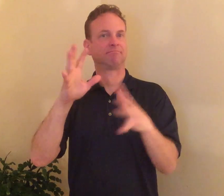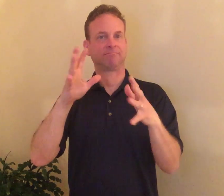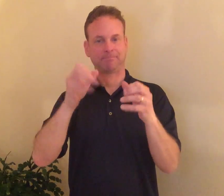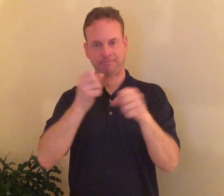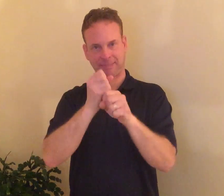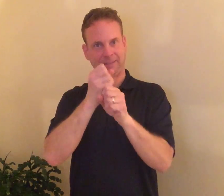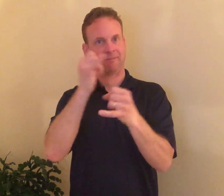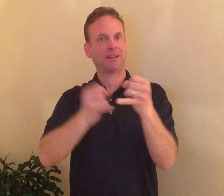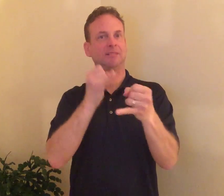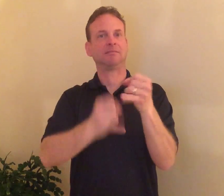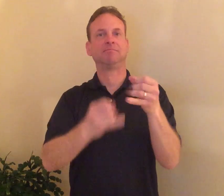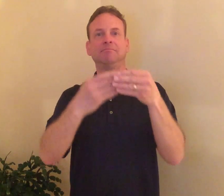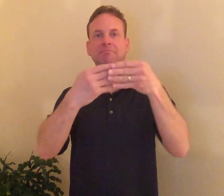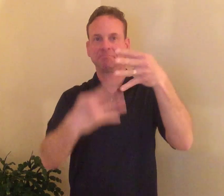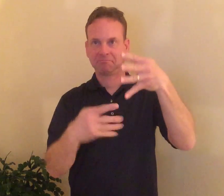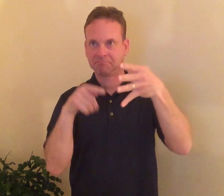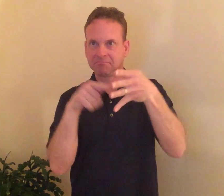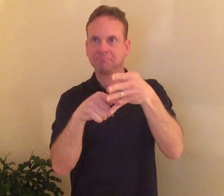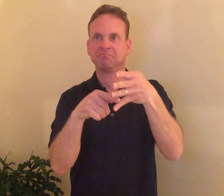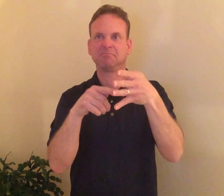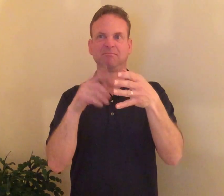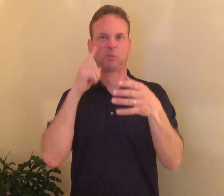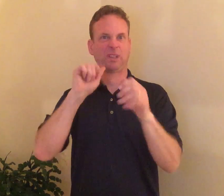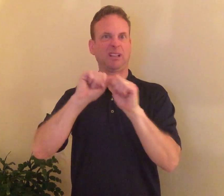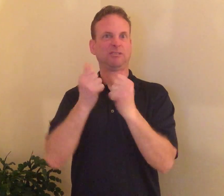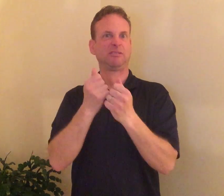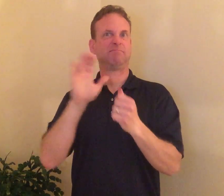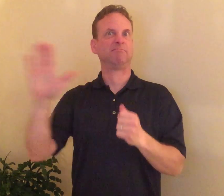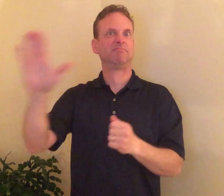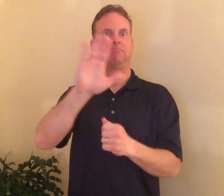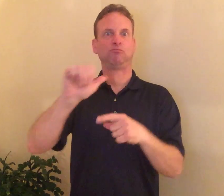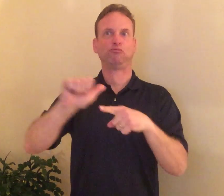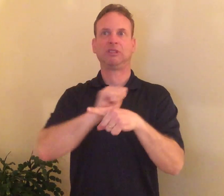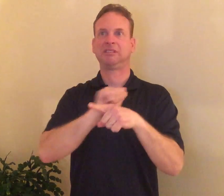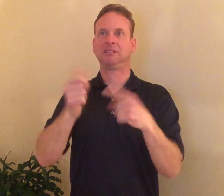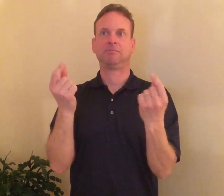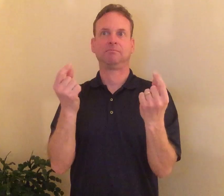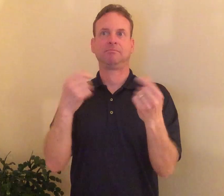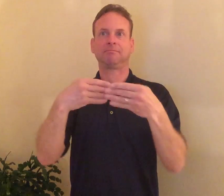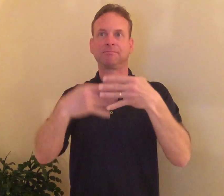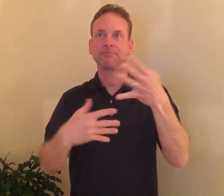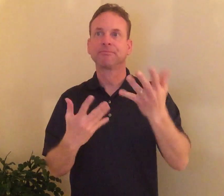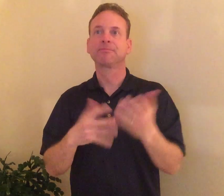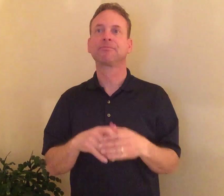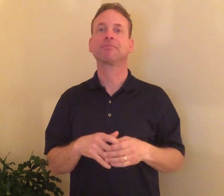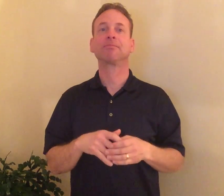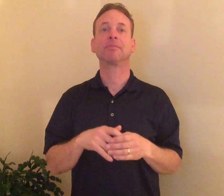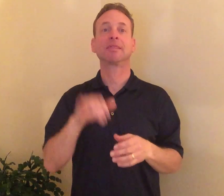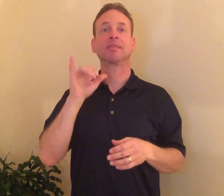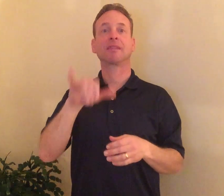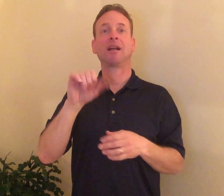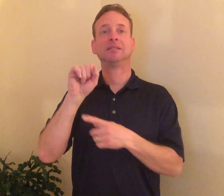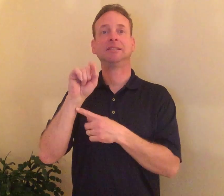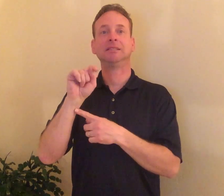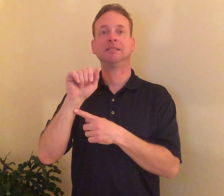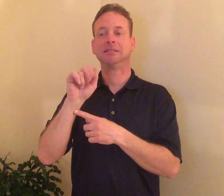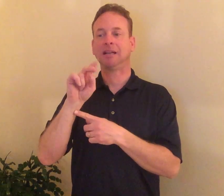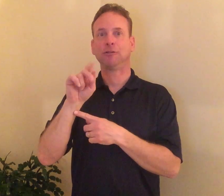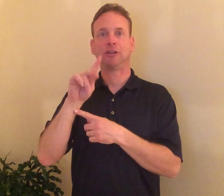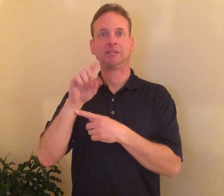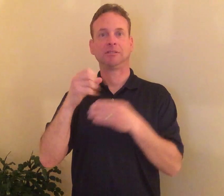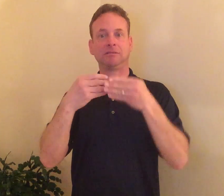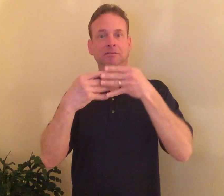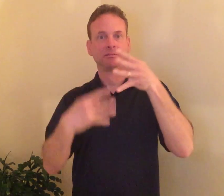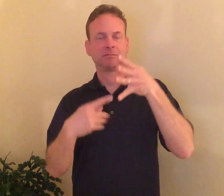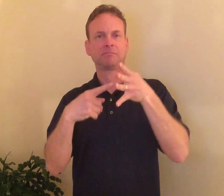for agencies. That list of standards would include sections such as